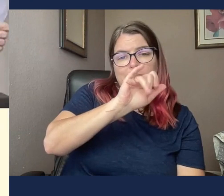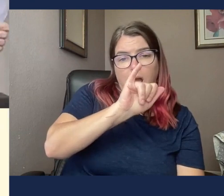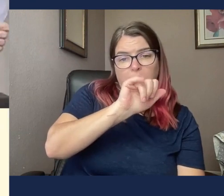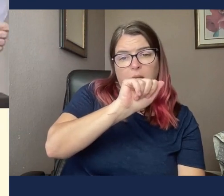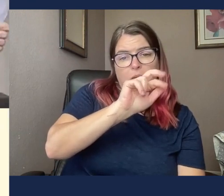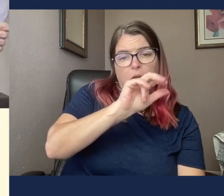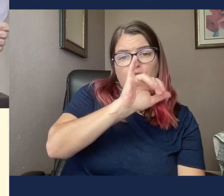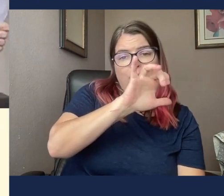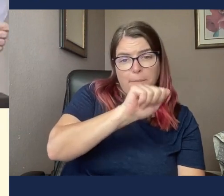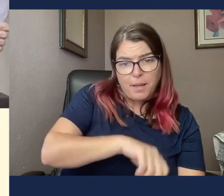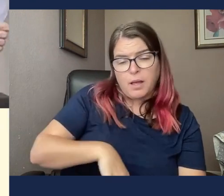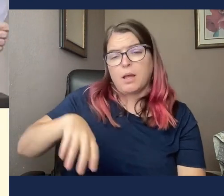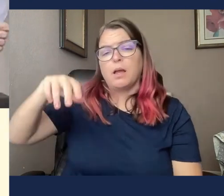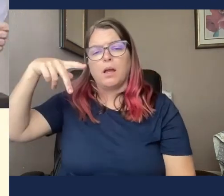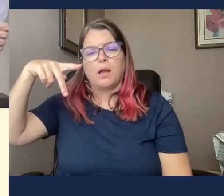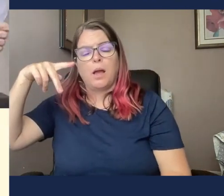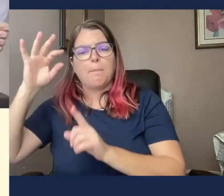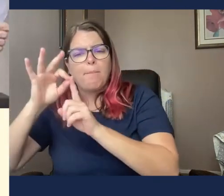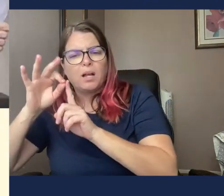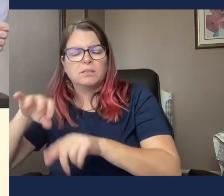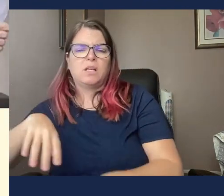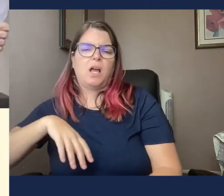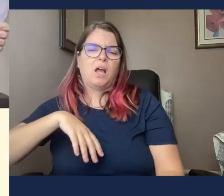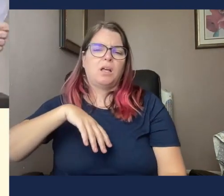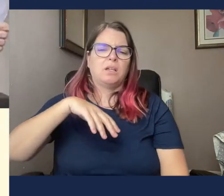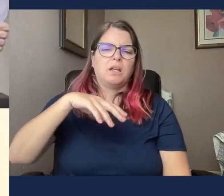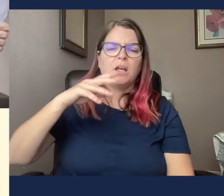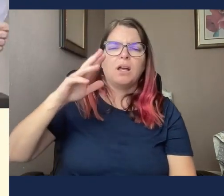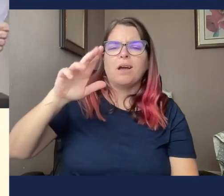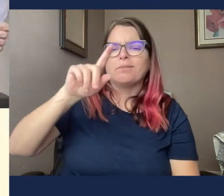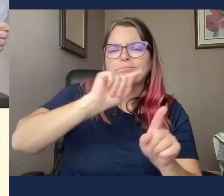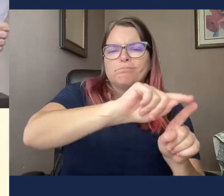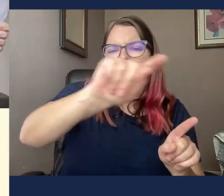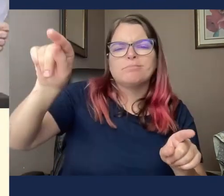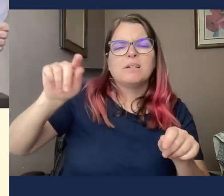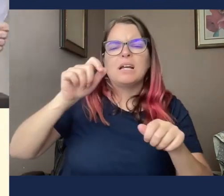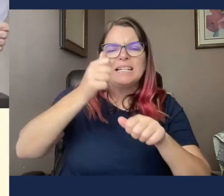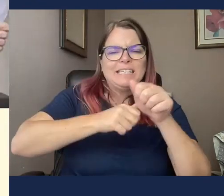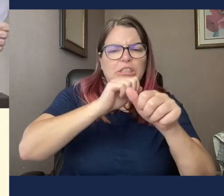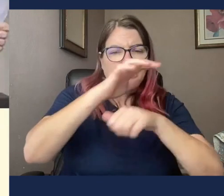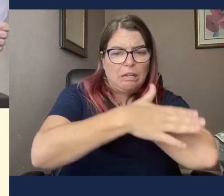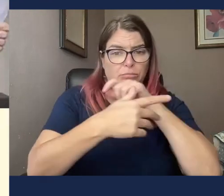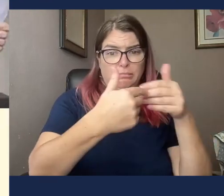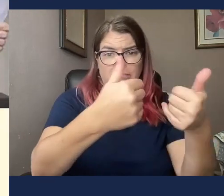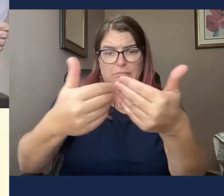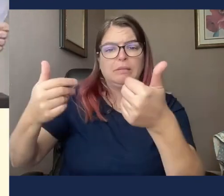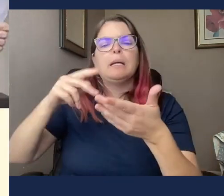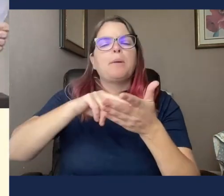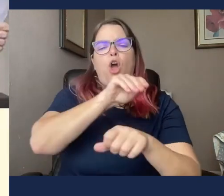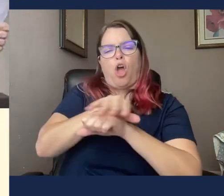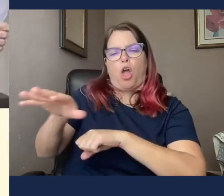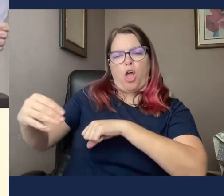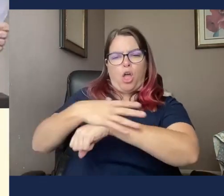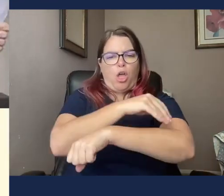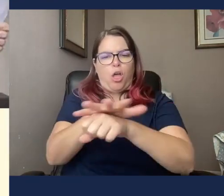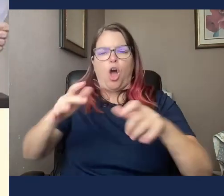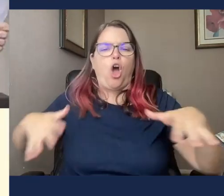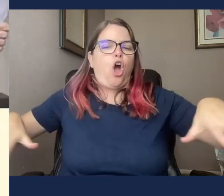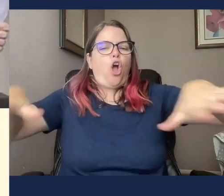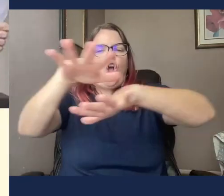sexist, and engages in a clash of civilizations. Which is an academic theory that essentially claims that by its very nature and essence, Islam is in